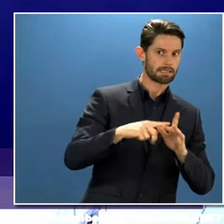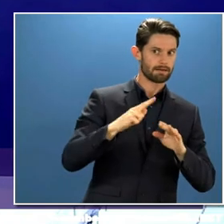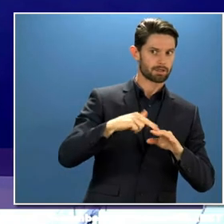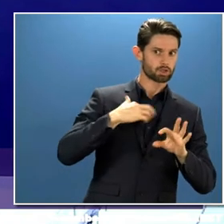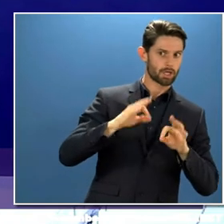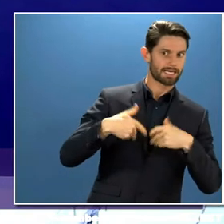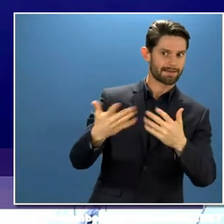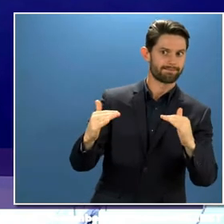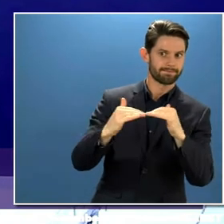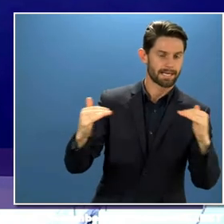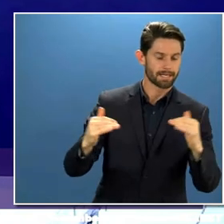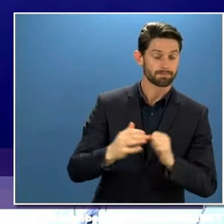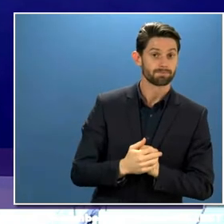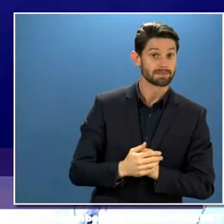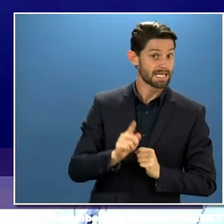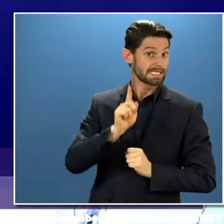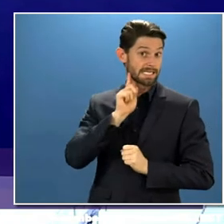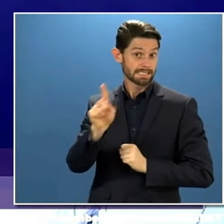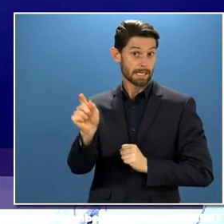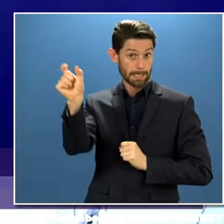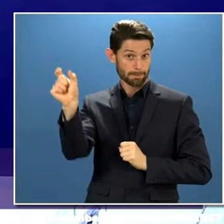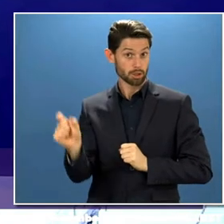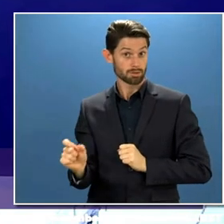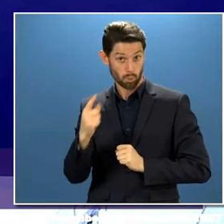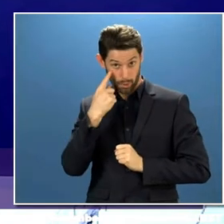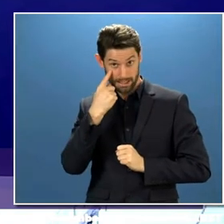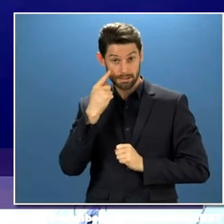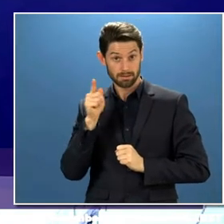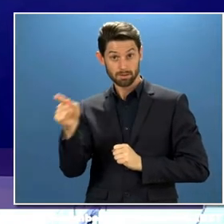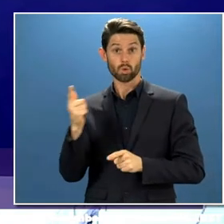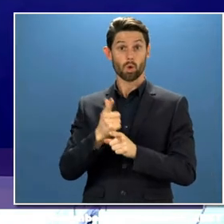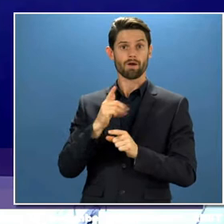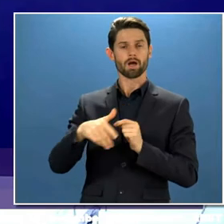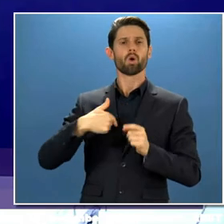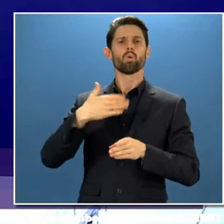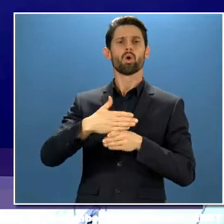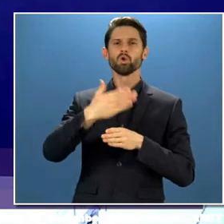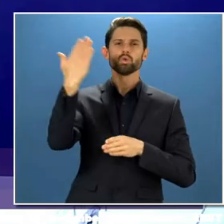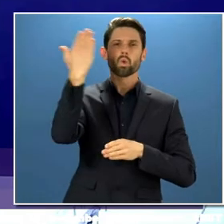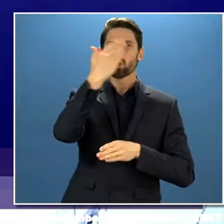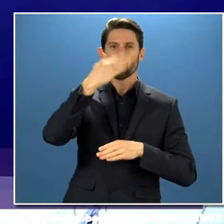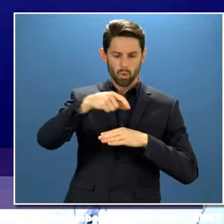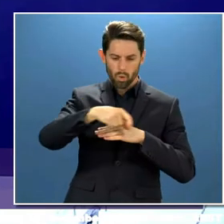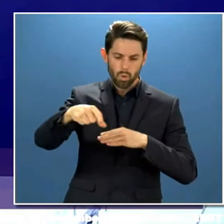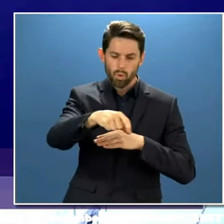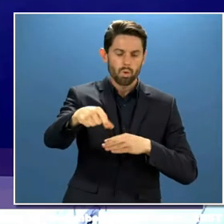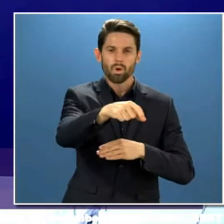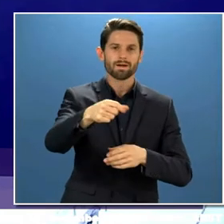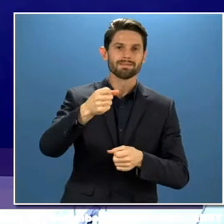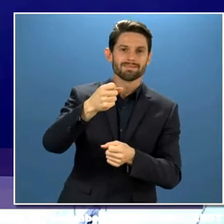Yesterday we had a witness come to us with evidence they were a lollipop person, and their employer was actually considering dismissing them because they